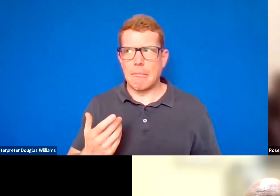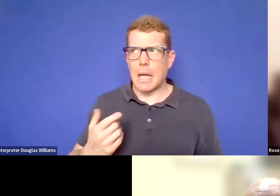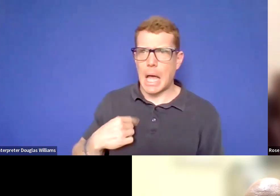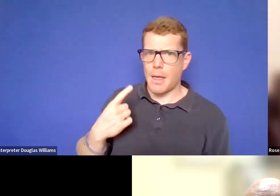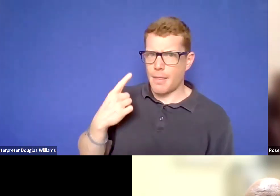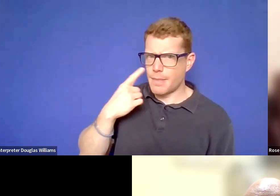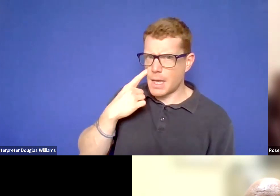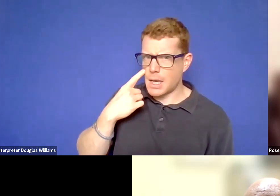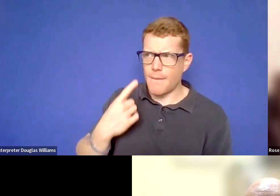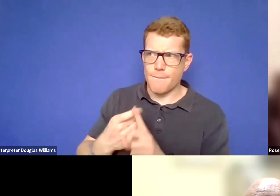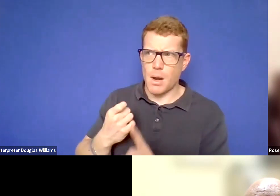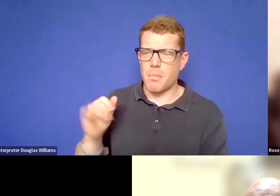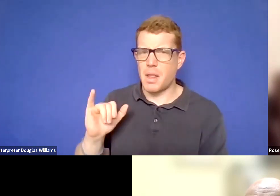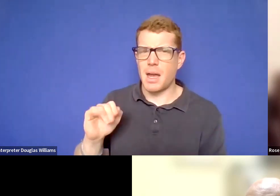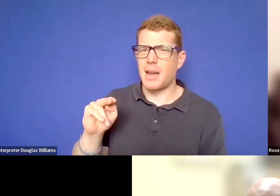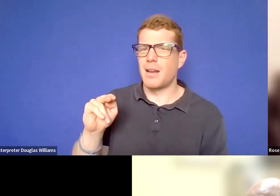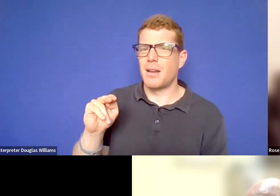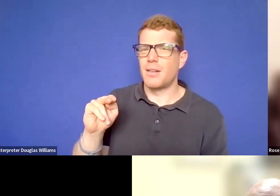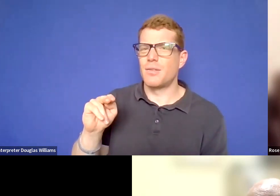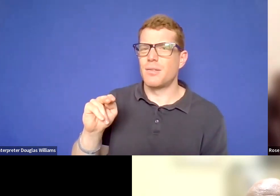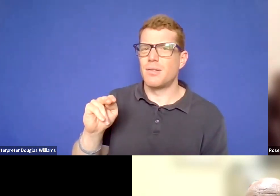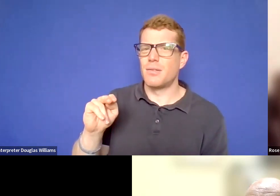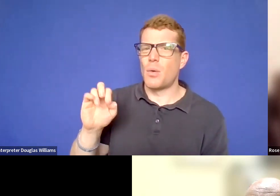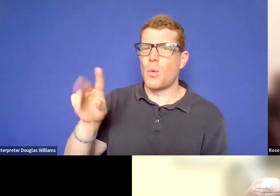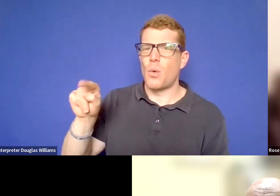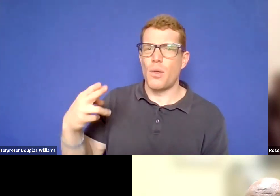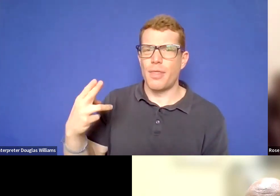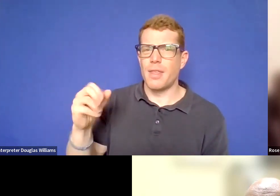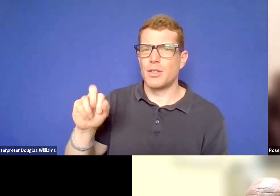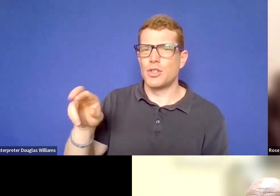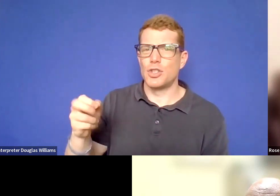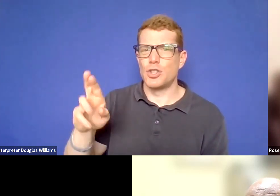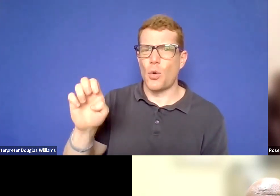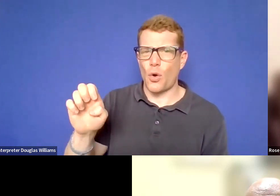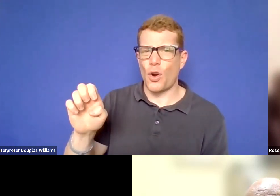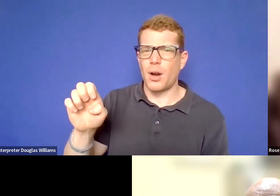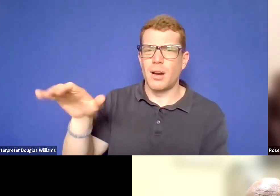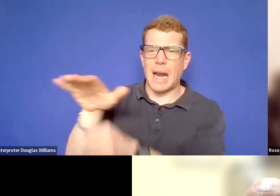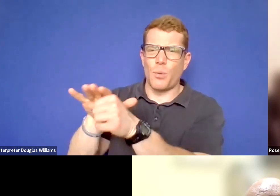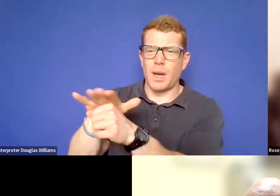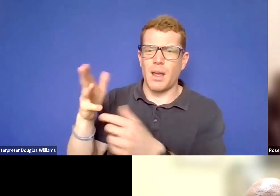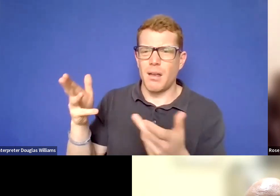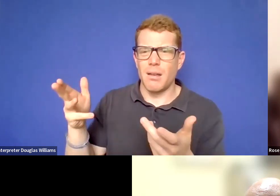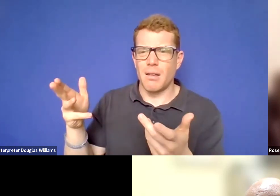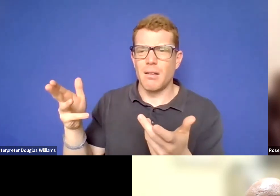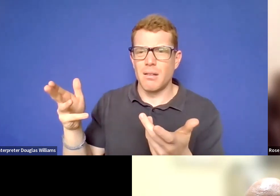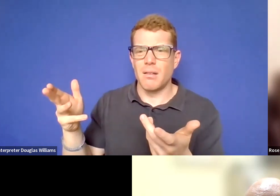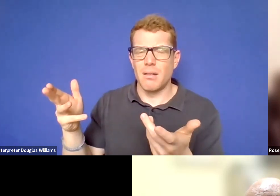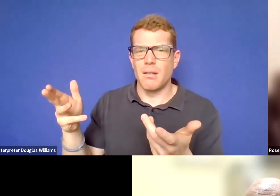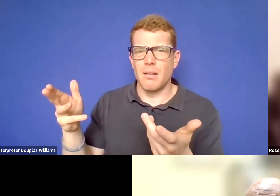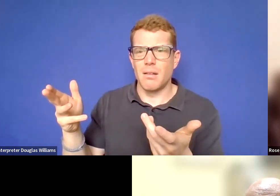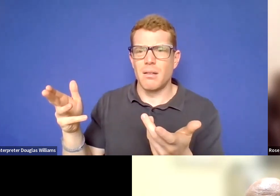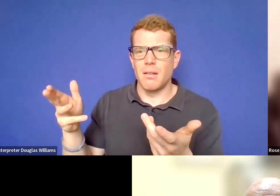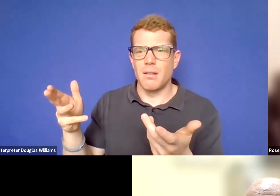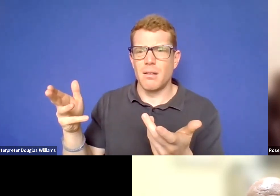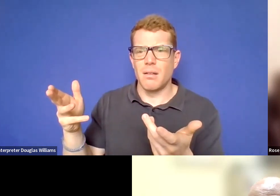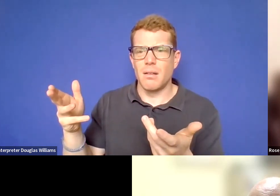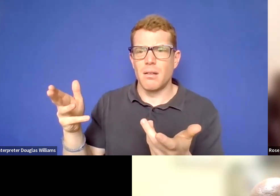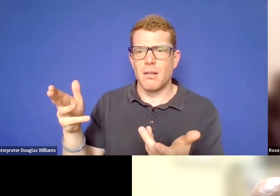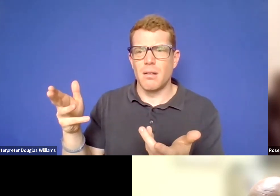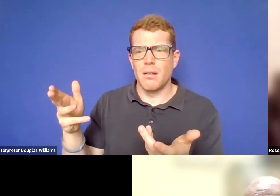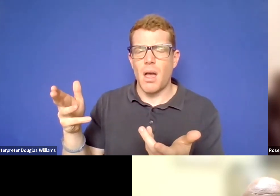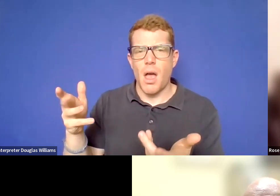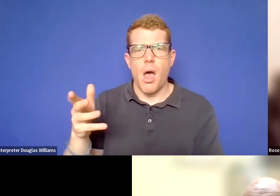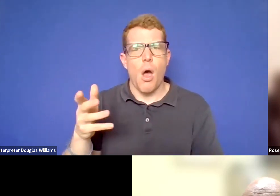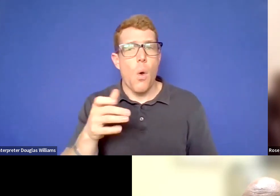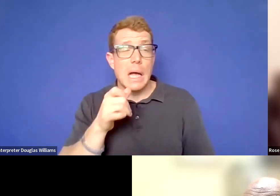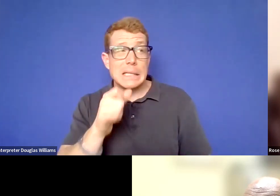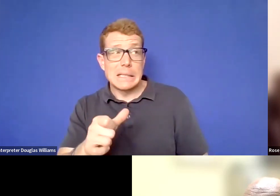I think, from like North Shore area not to accept the responsibility for the answer to this question.